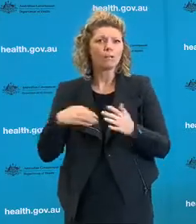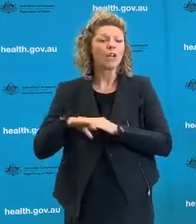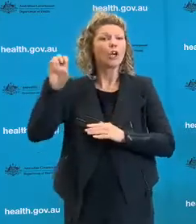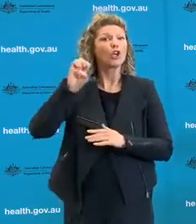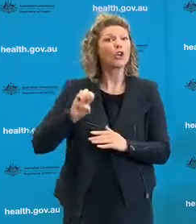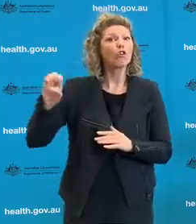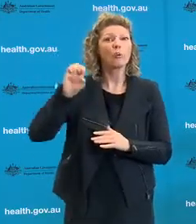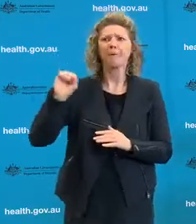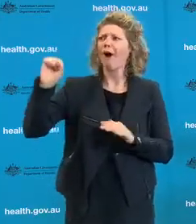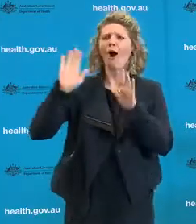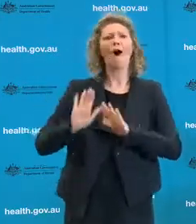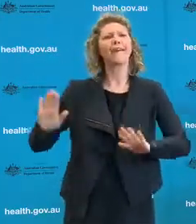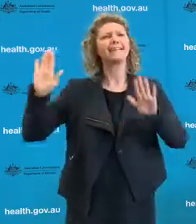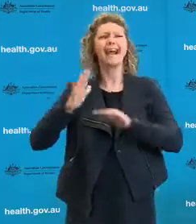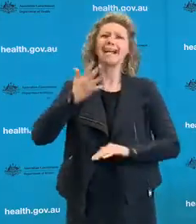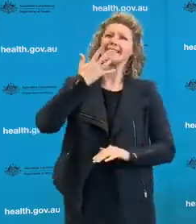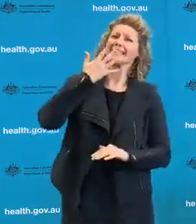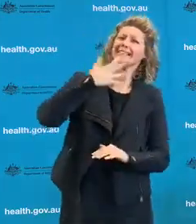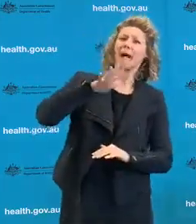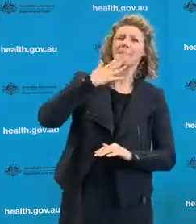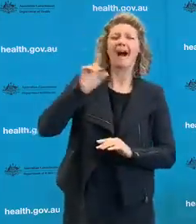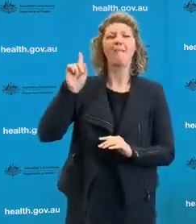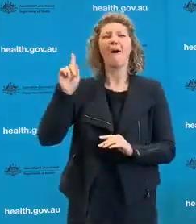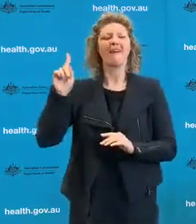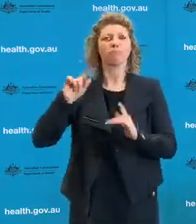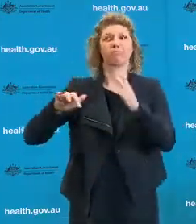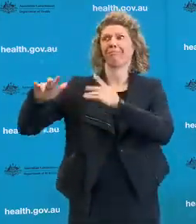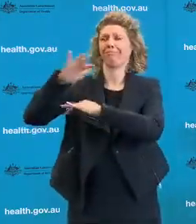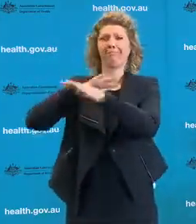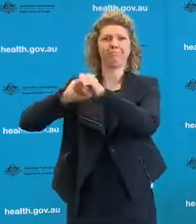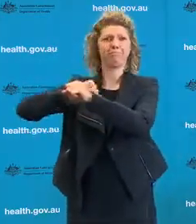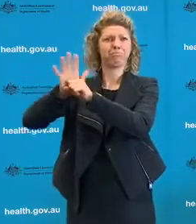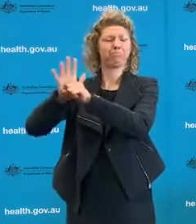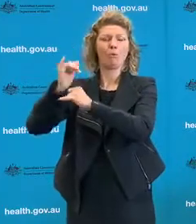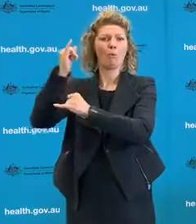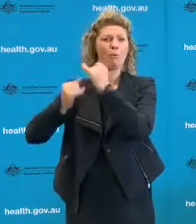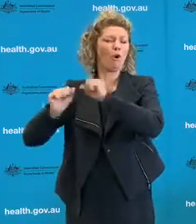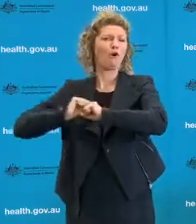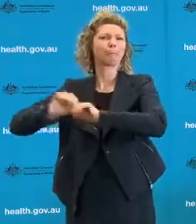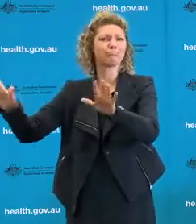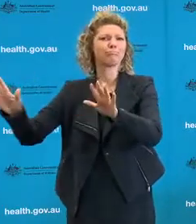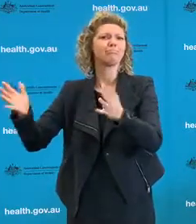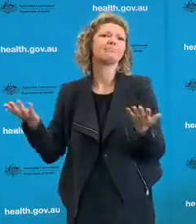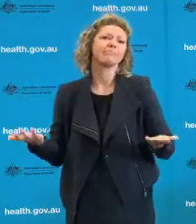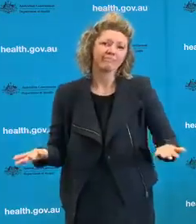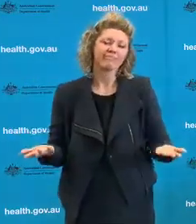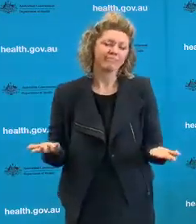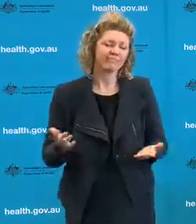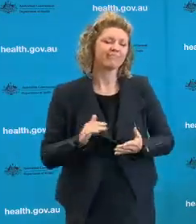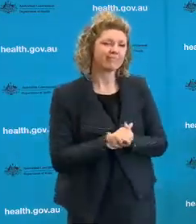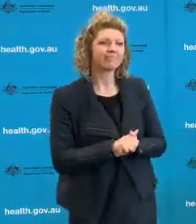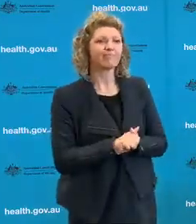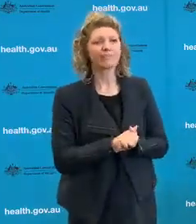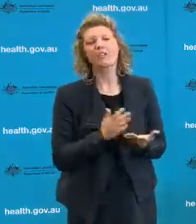bringing the disease back into their own country and sparking new outbreaks of COVID-19. So the message is,